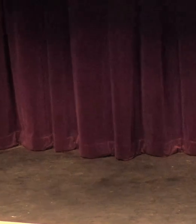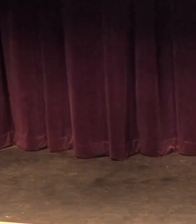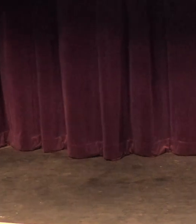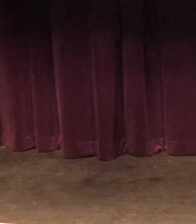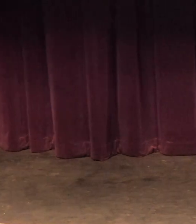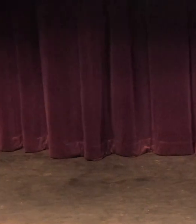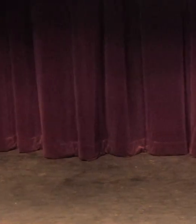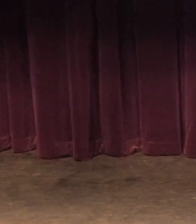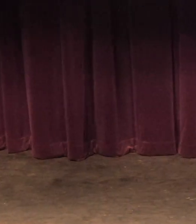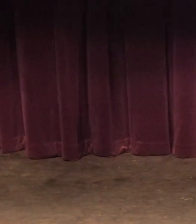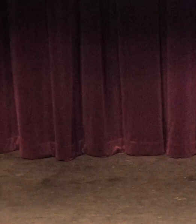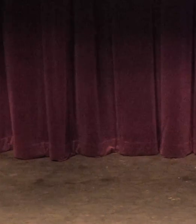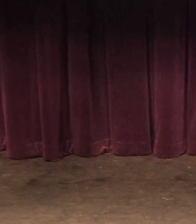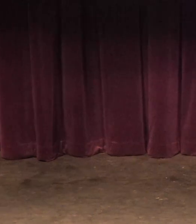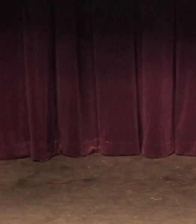are strengths work against us